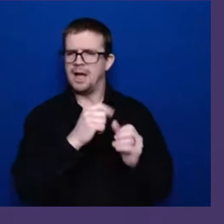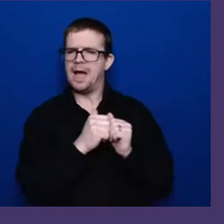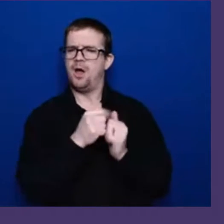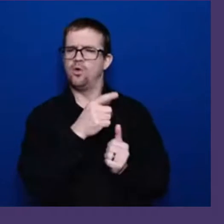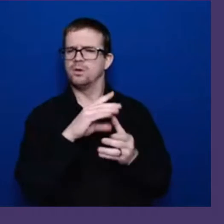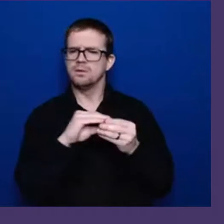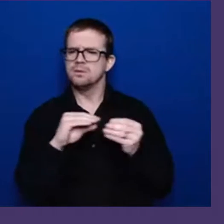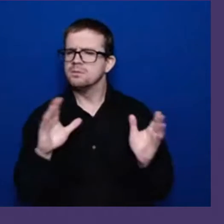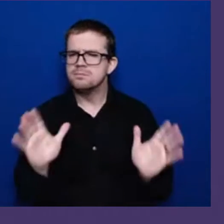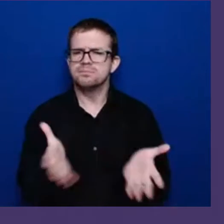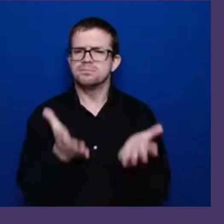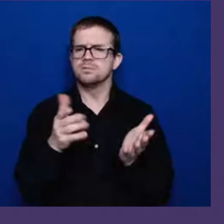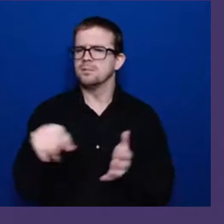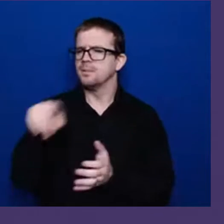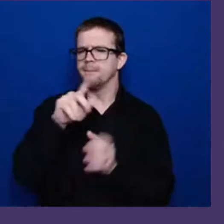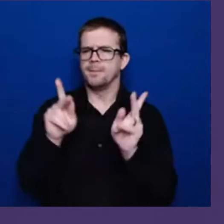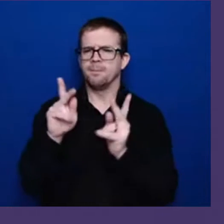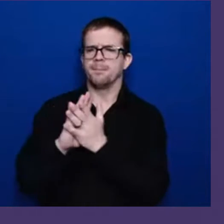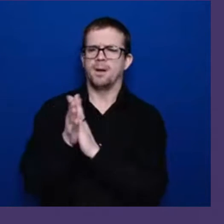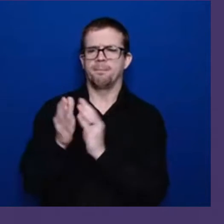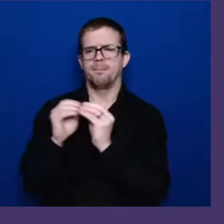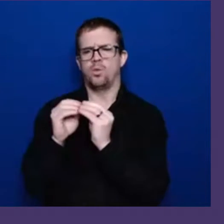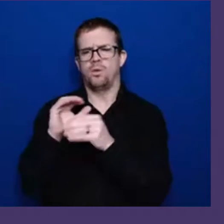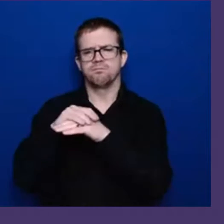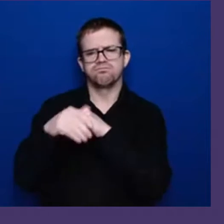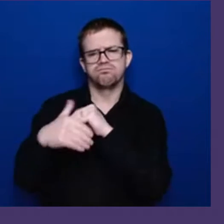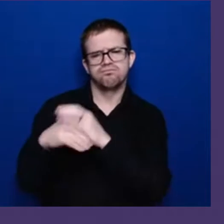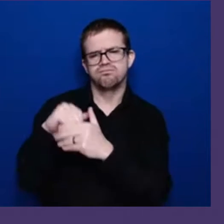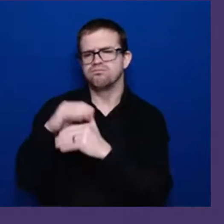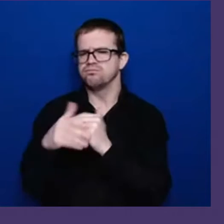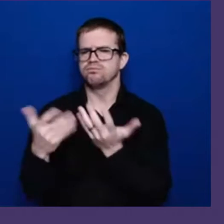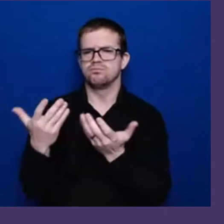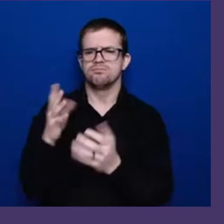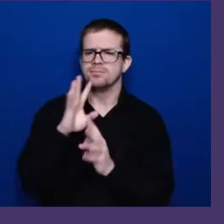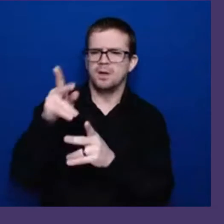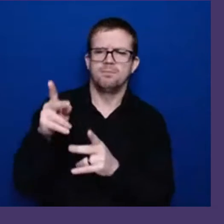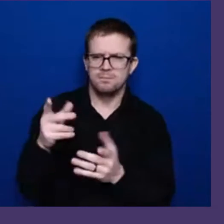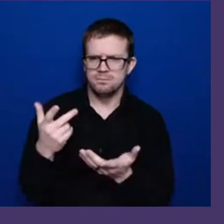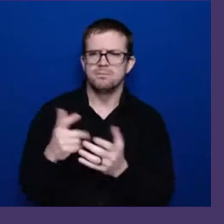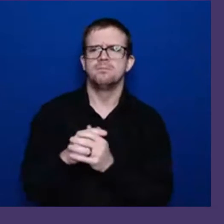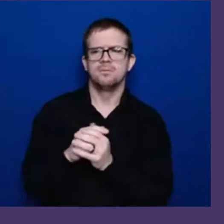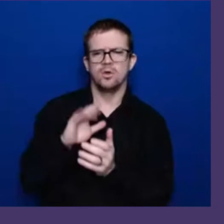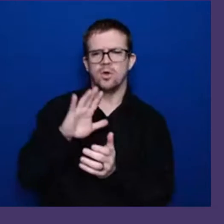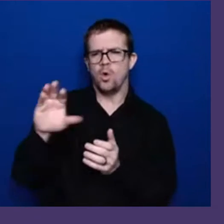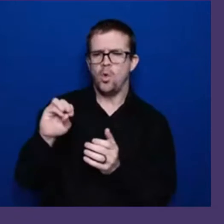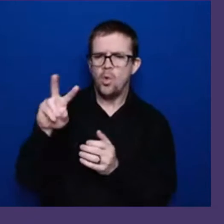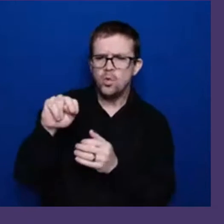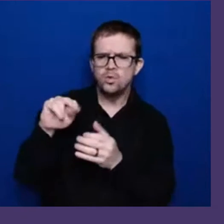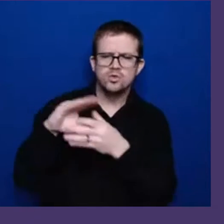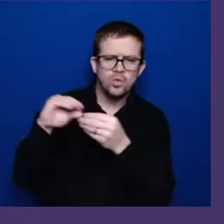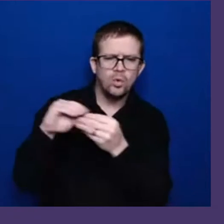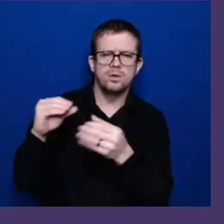with enlightening others through their own storytelling? Natasha Bell: Do it yourself. Show them that yes,